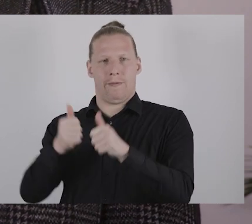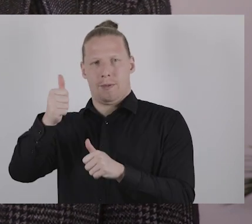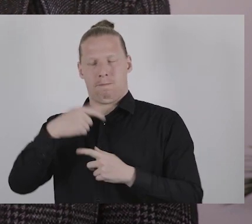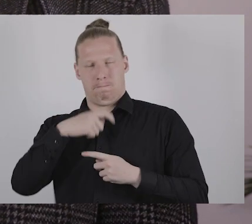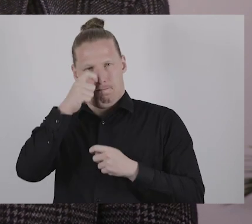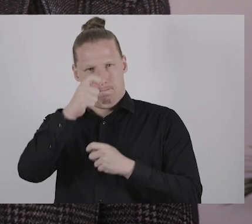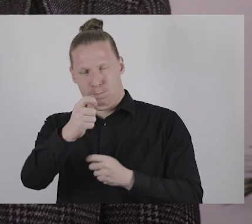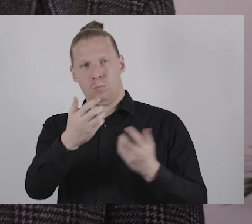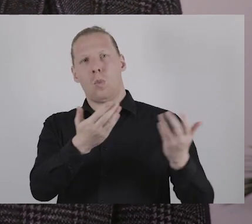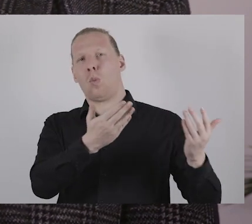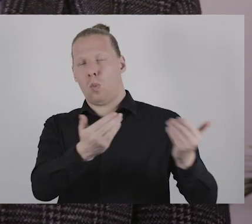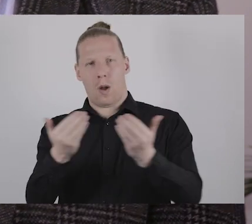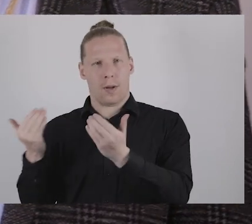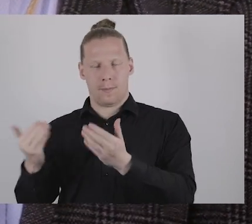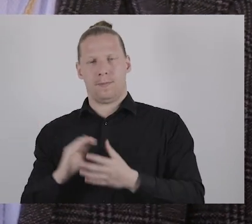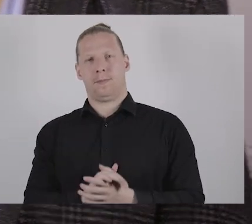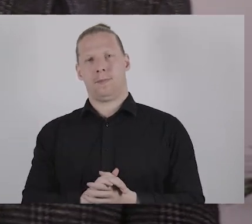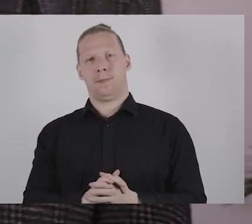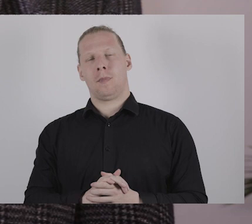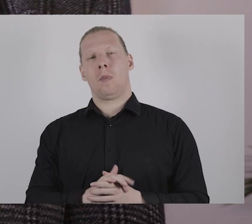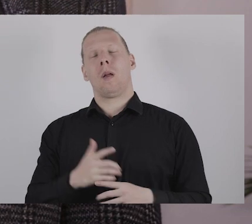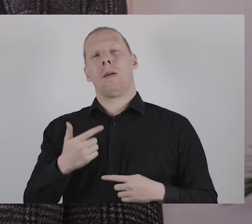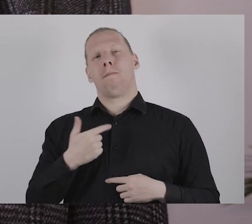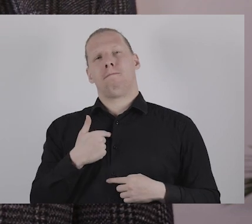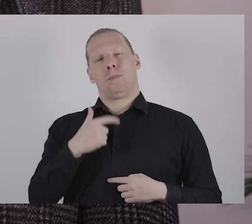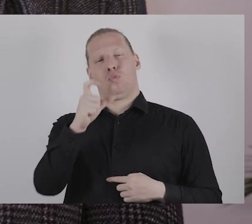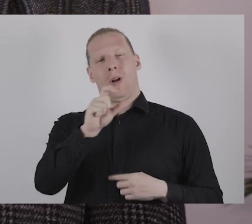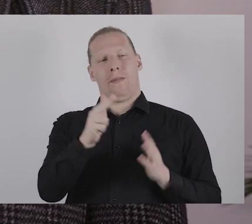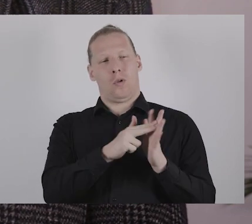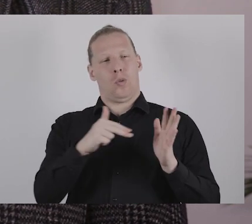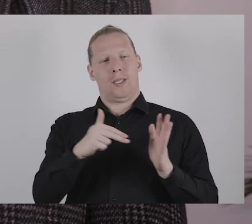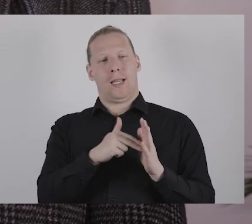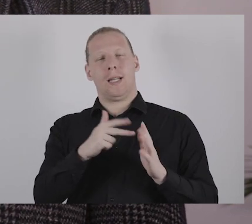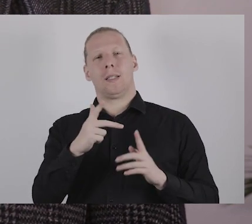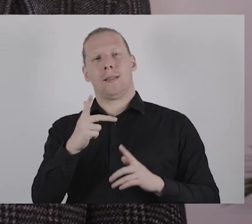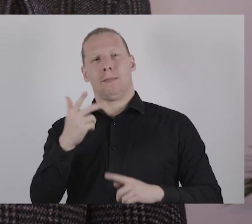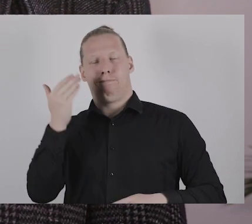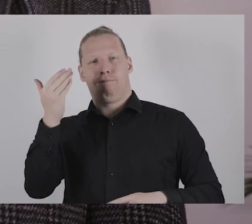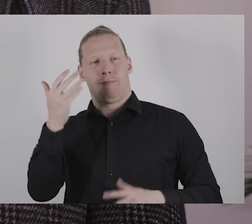Creative New Zealand wishes to again welcome you to this auspicious evening.